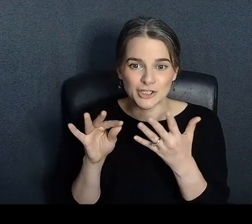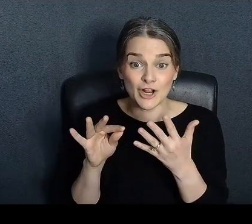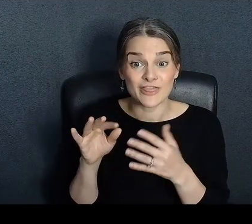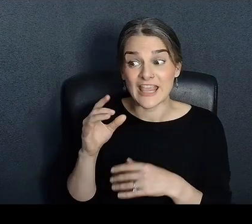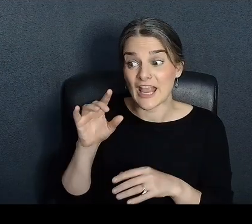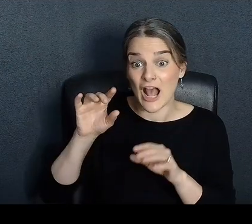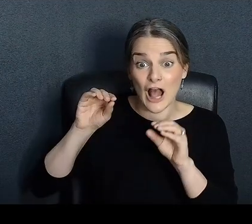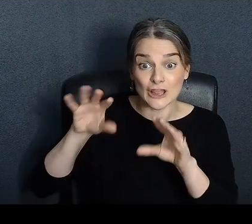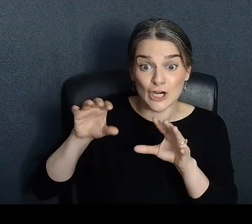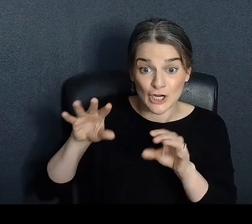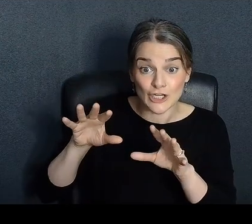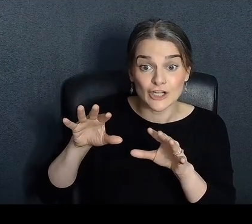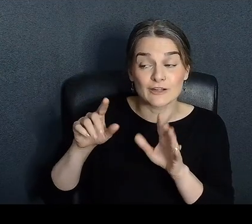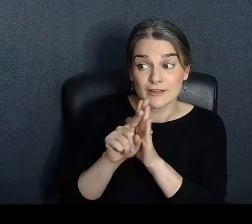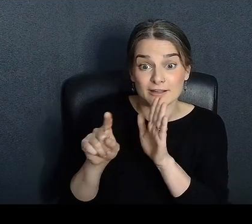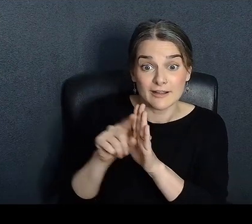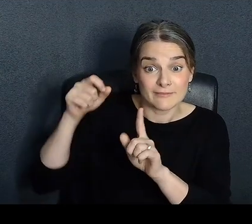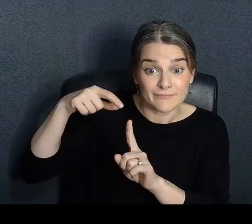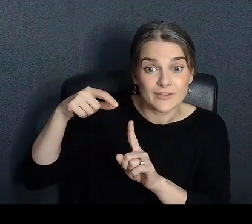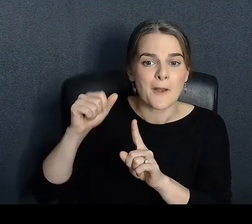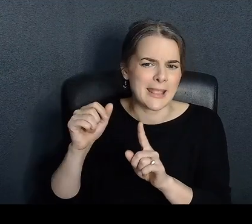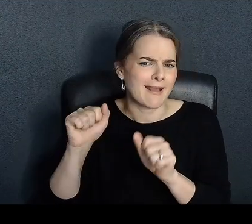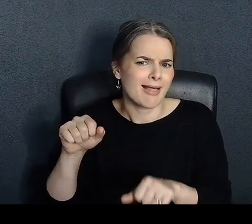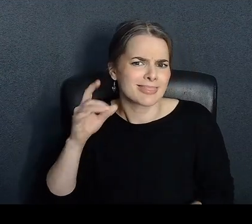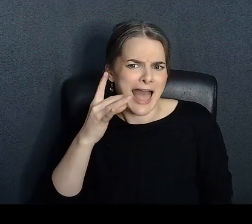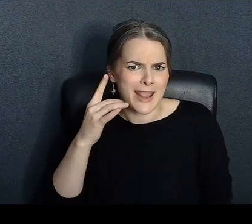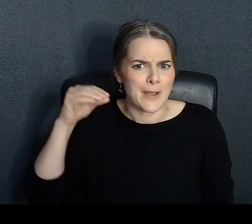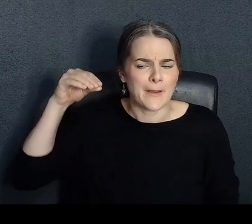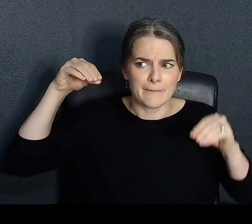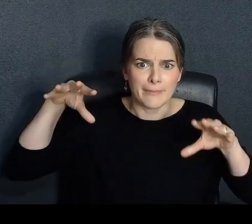And then if you wanted to use the lamp to read, you would just hit that yellow button